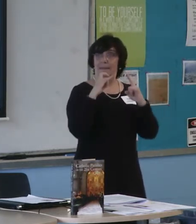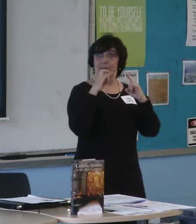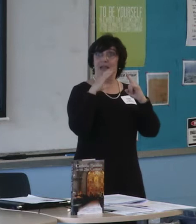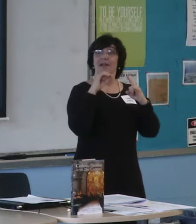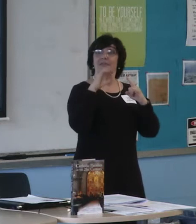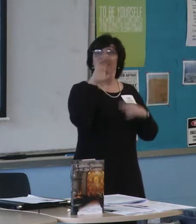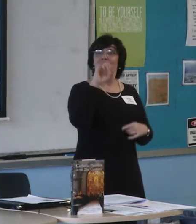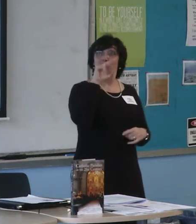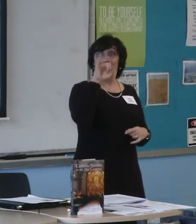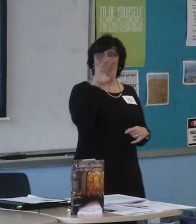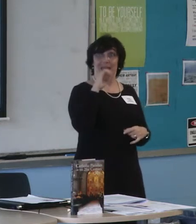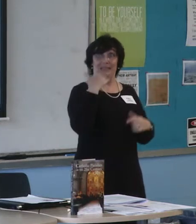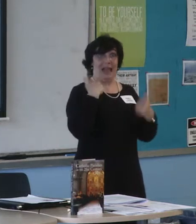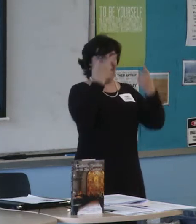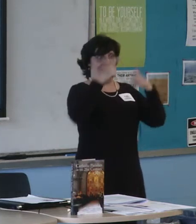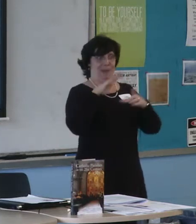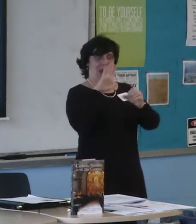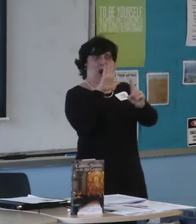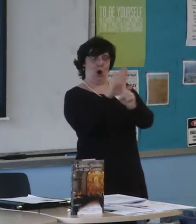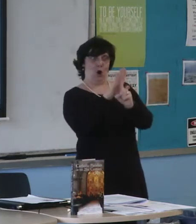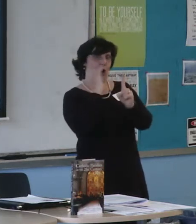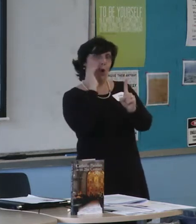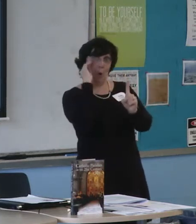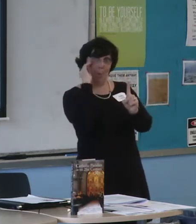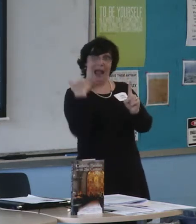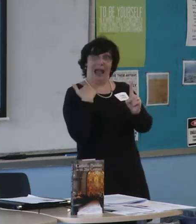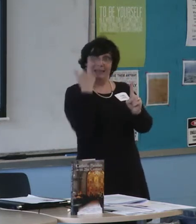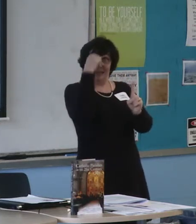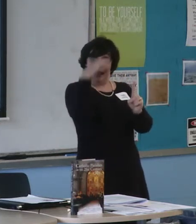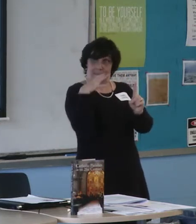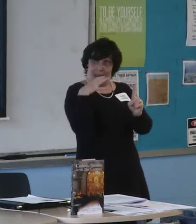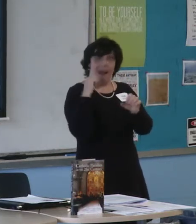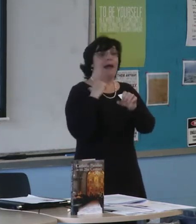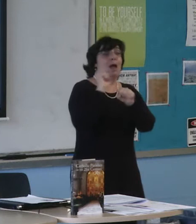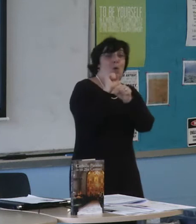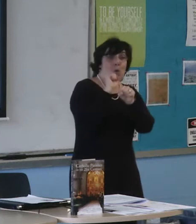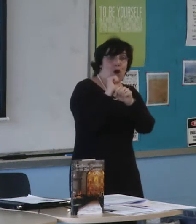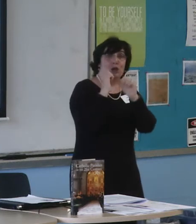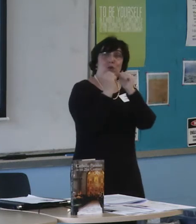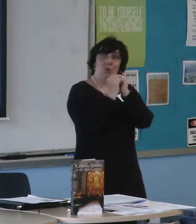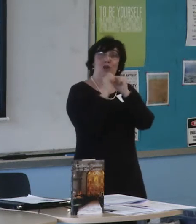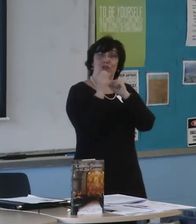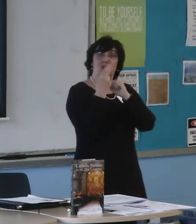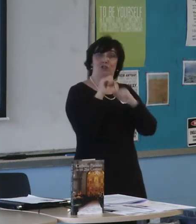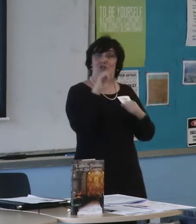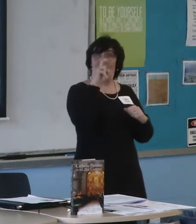Rockville. So as a young man, I had worked with the Shriver camps, and also with the